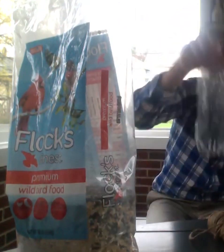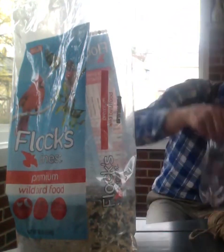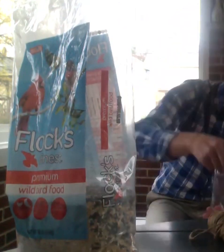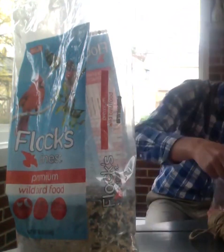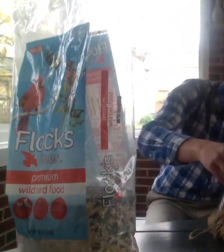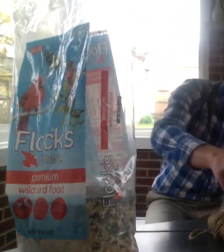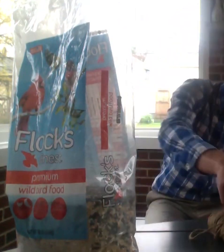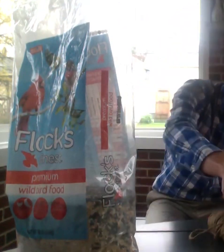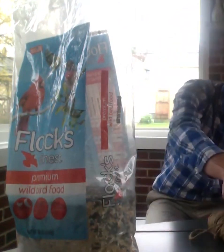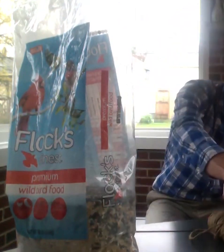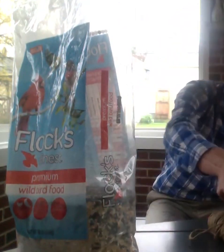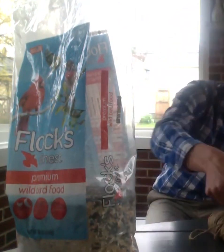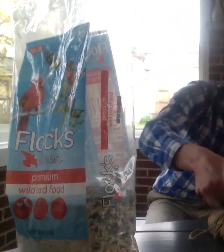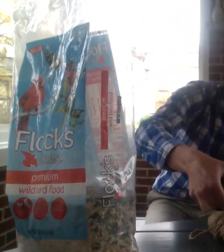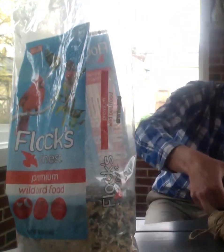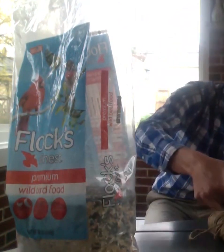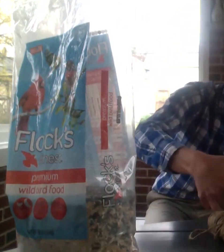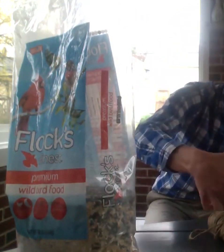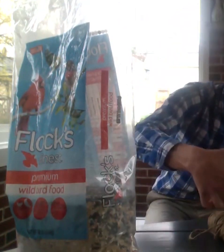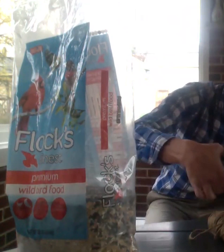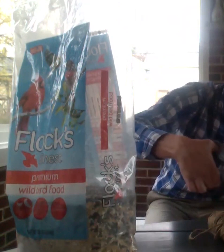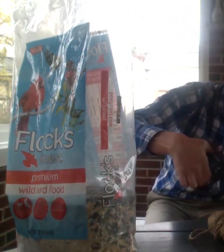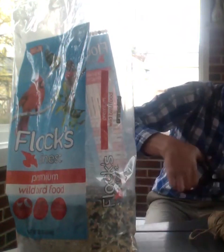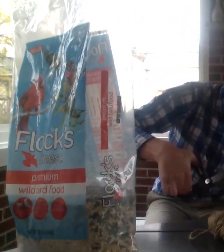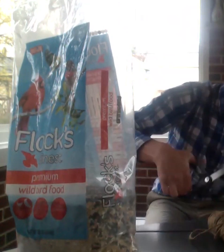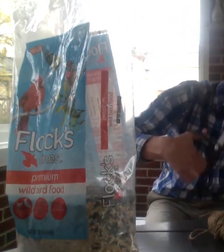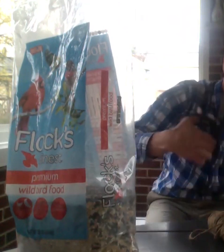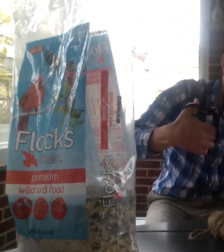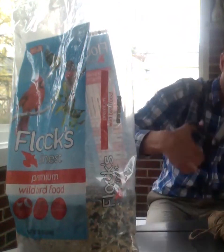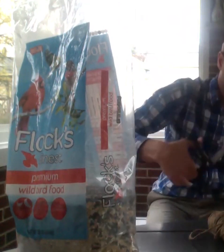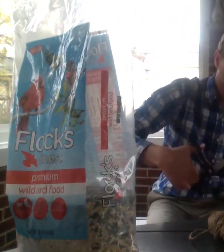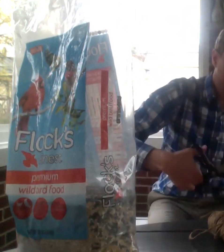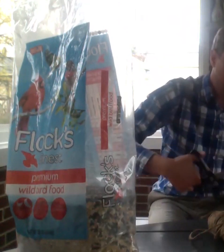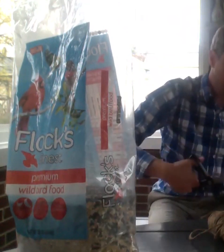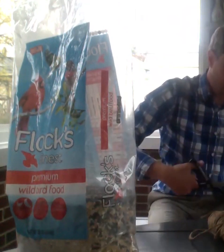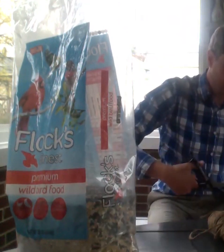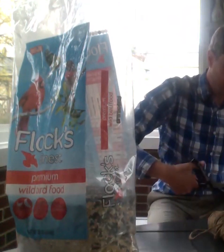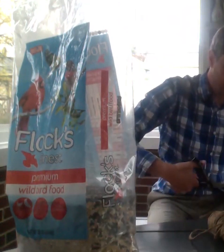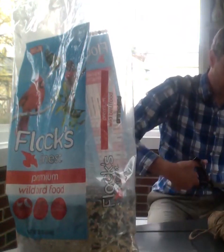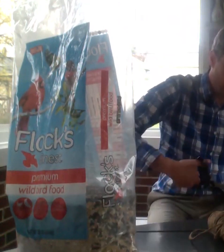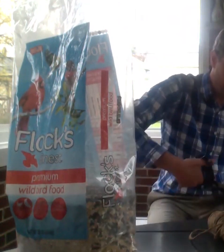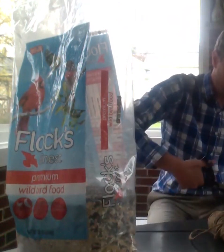you have an adult help you. And I had already cut a little hole in it, but you're gonna cut around.